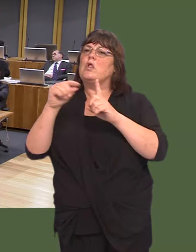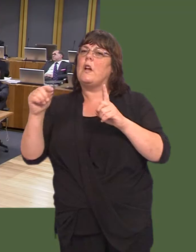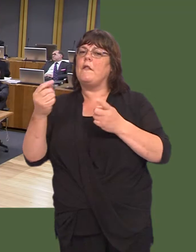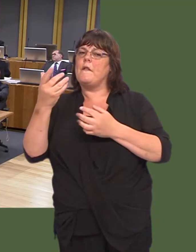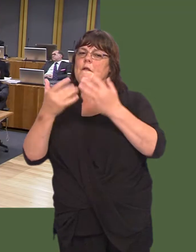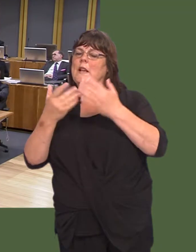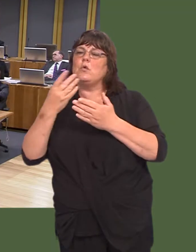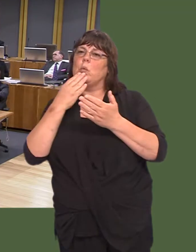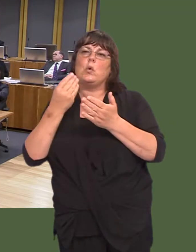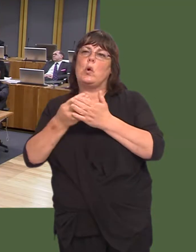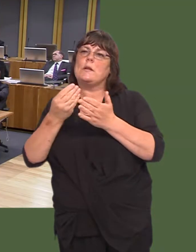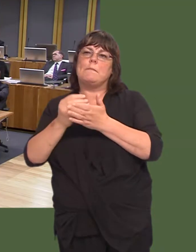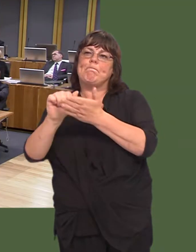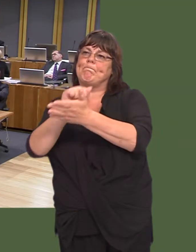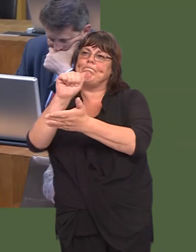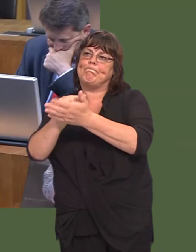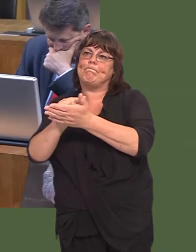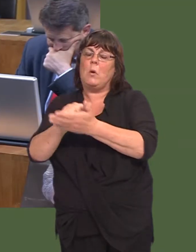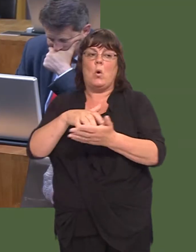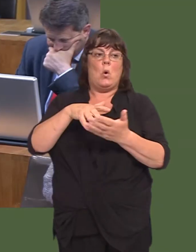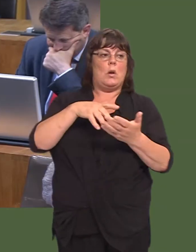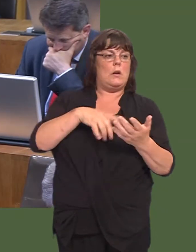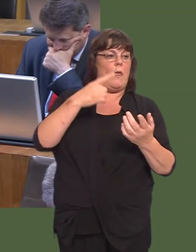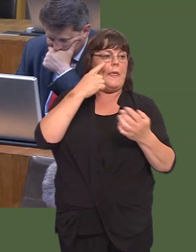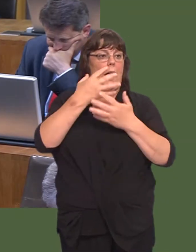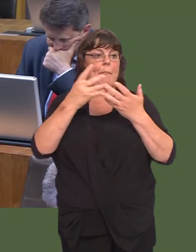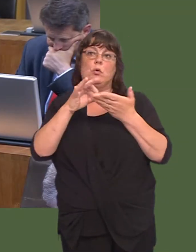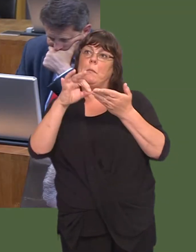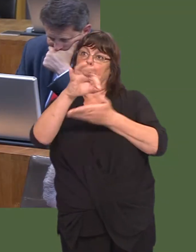and there is a cost to how much such a policy would cost.